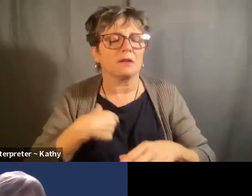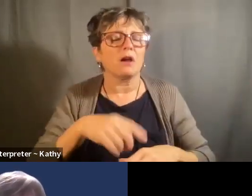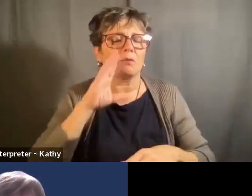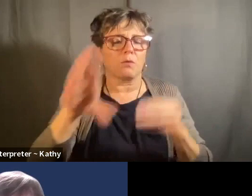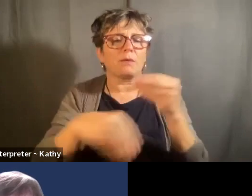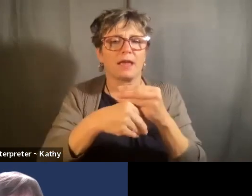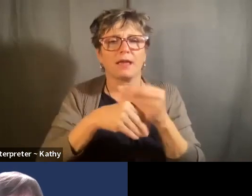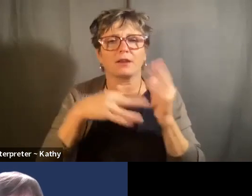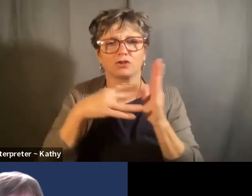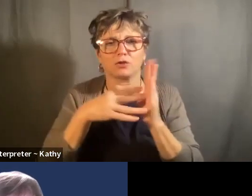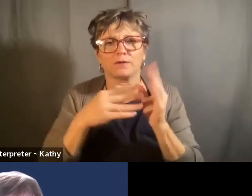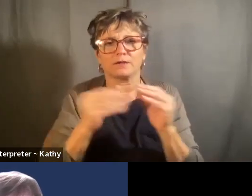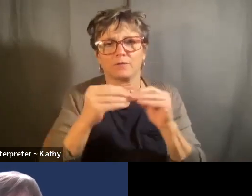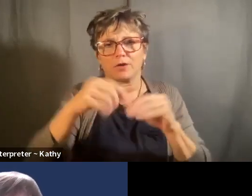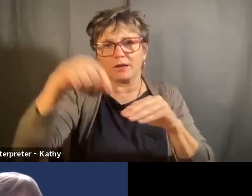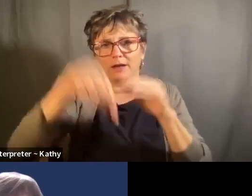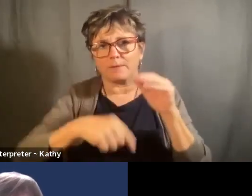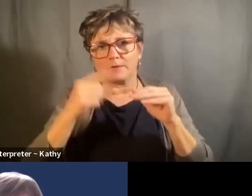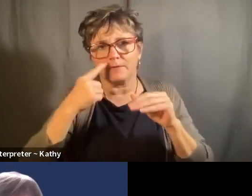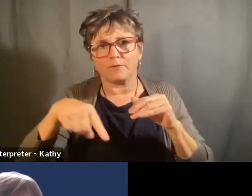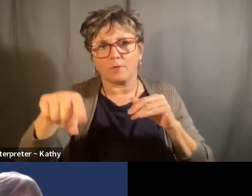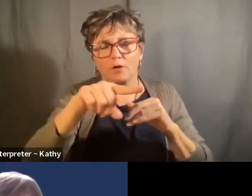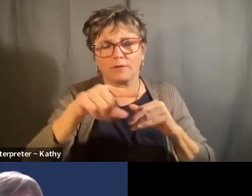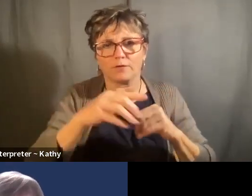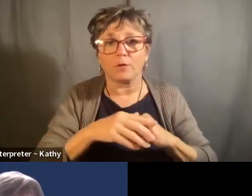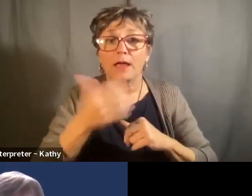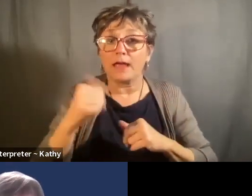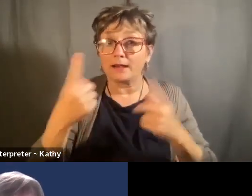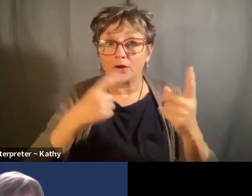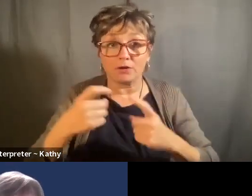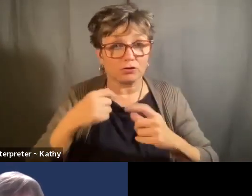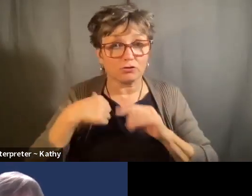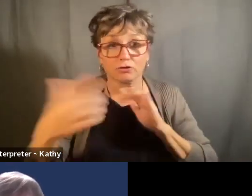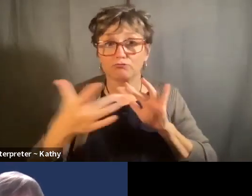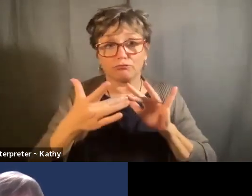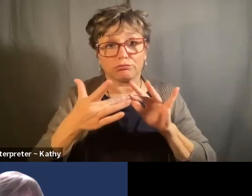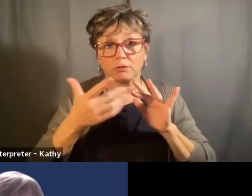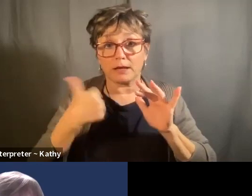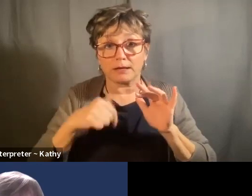community. So again, if you have any questions, don't hesitate to reach out to us and copy Nancy. Krista: Yes.